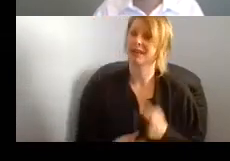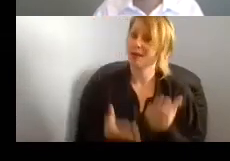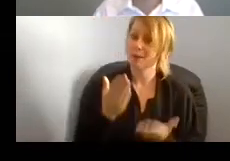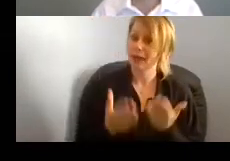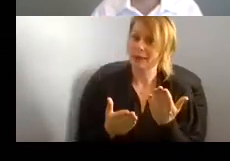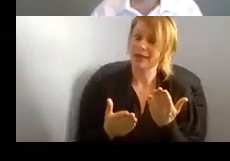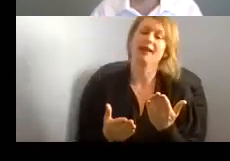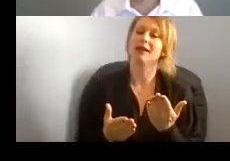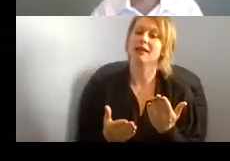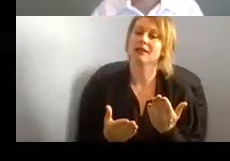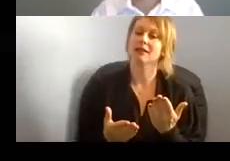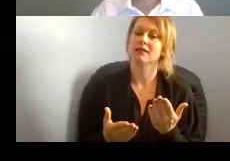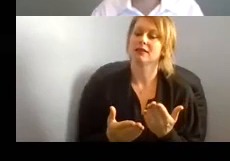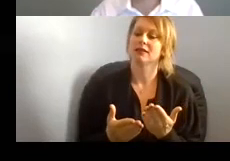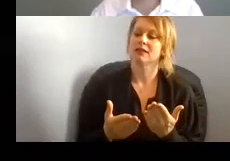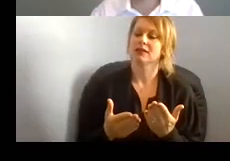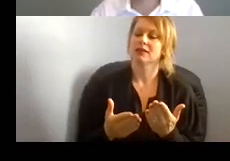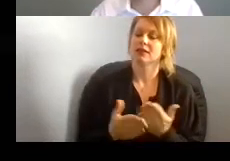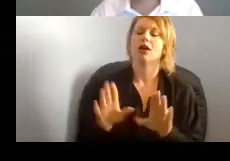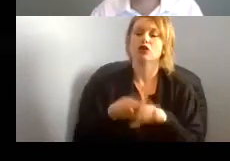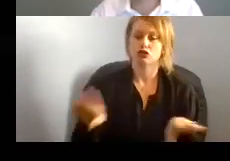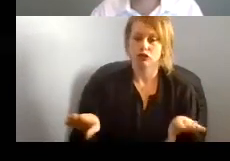know who their dad is. Or maybe their dad is divorced or